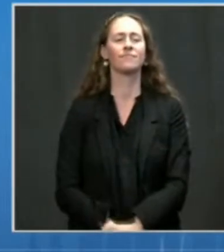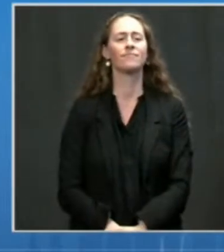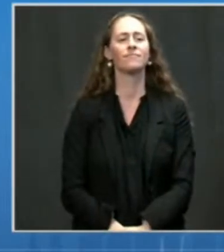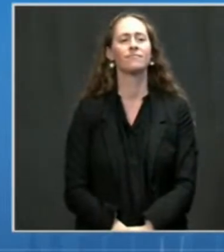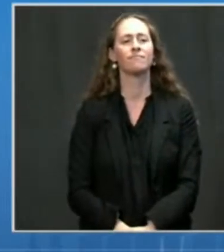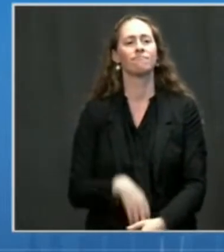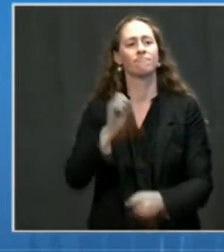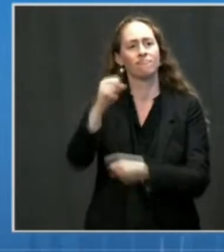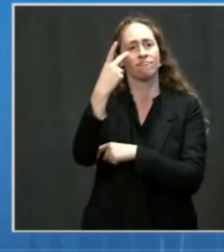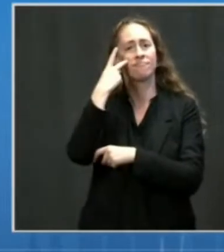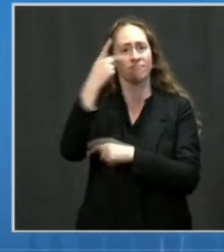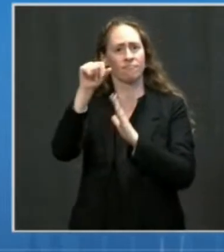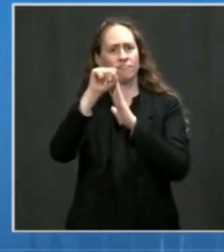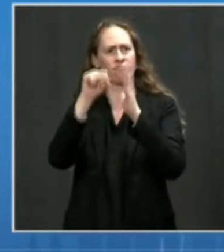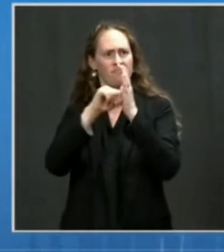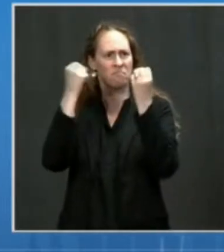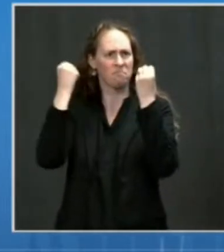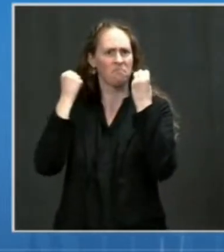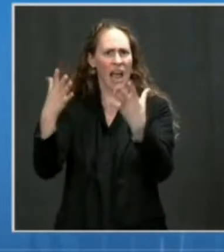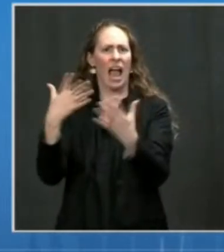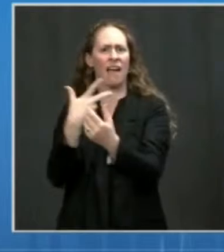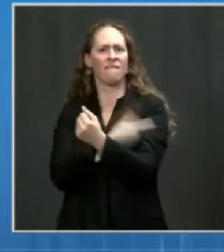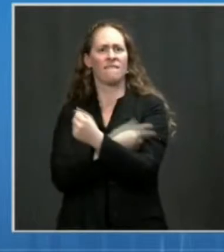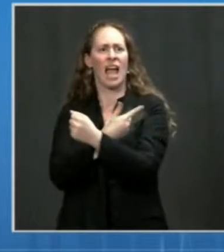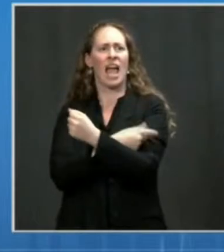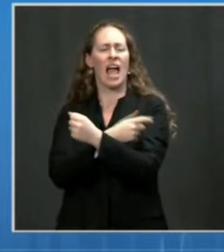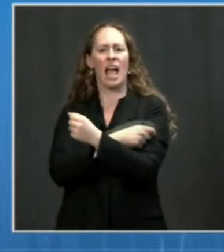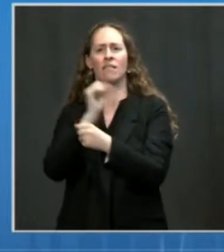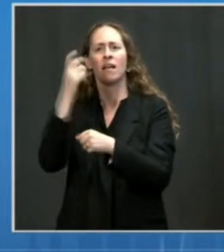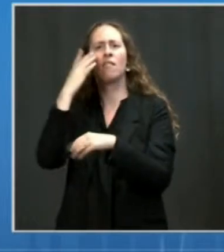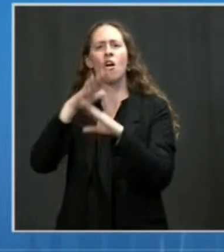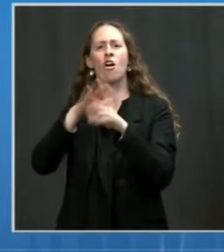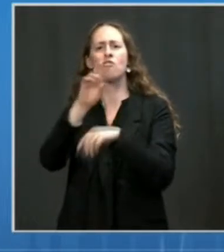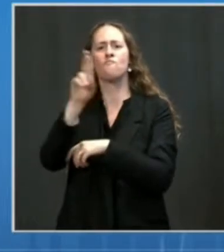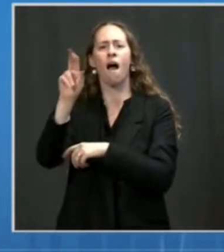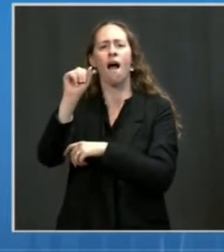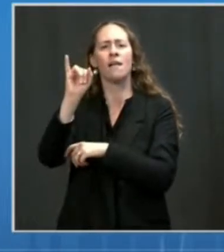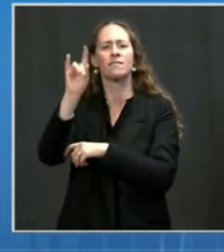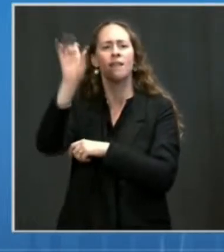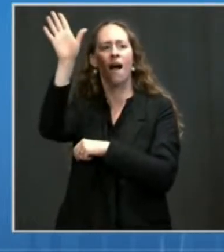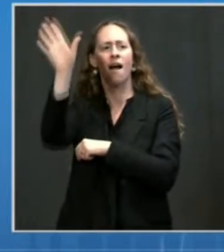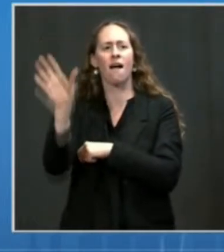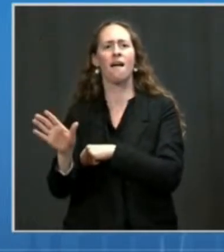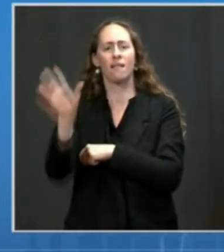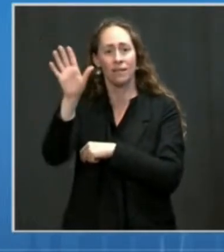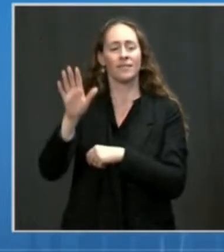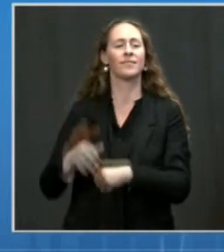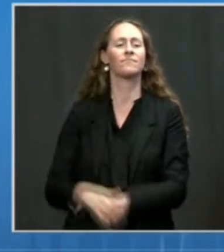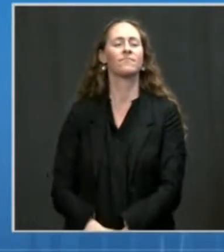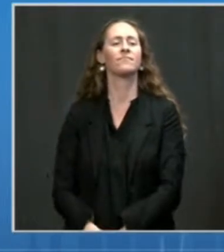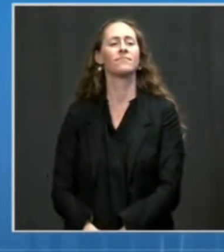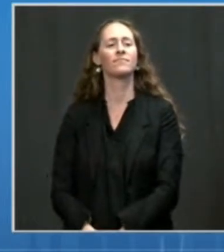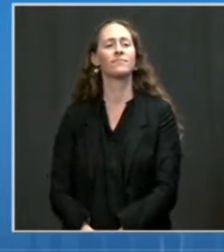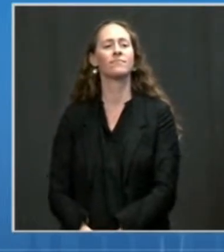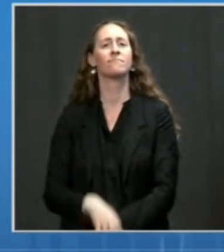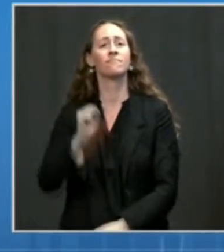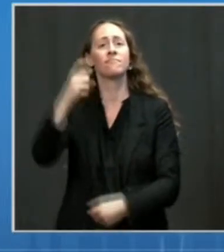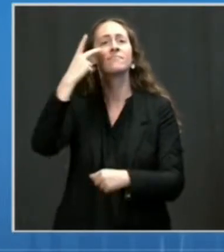COUNTS ON THE VERTICAL ACCESS. STATES WITH THE HIGHEST VACCINATION COVERAGE ARE THE DOTS FURTHEST TO THE RIGHT ON